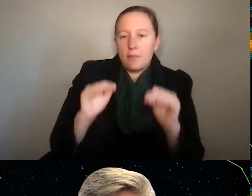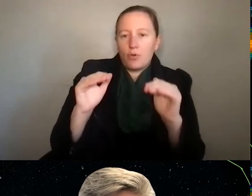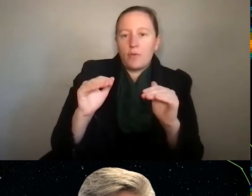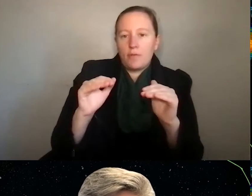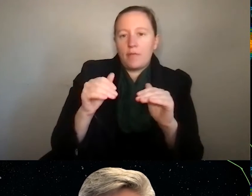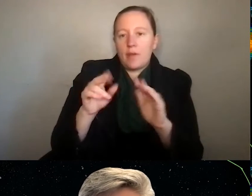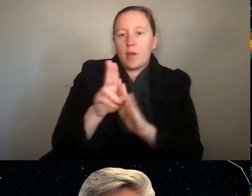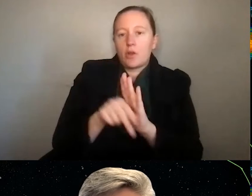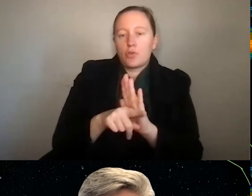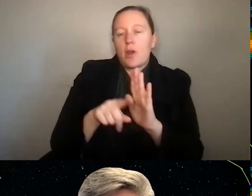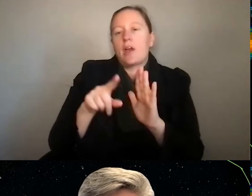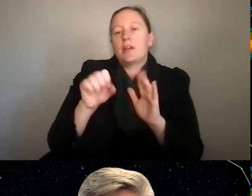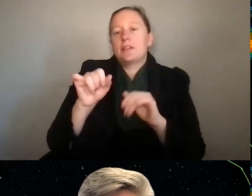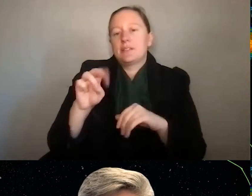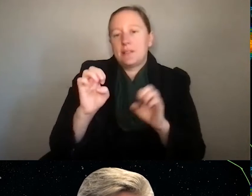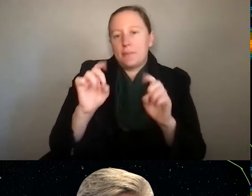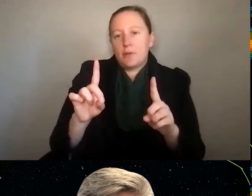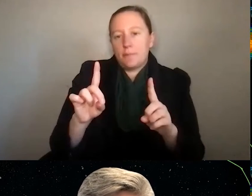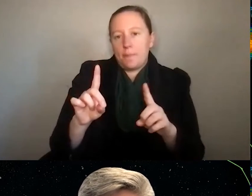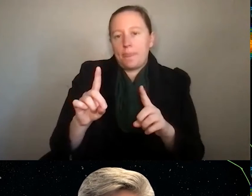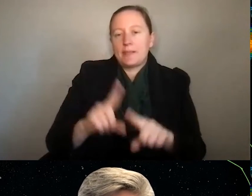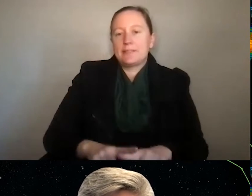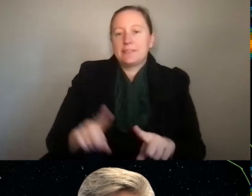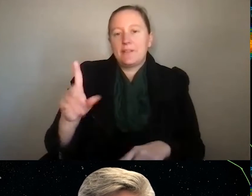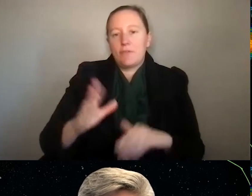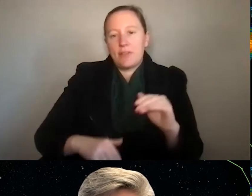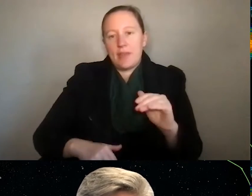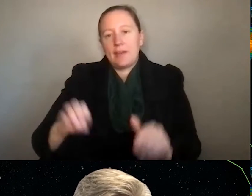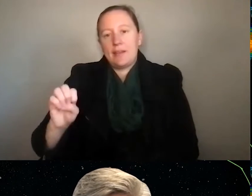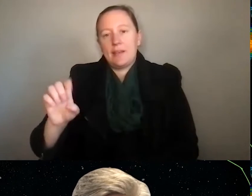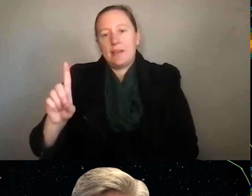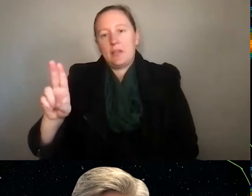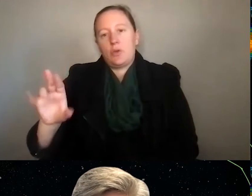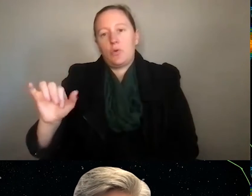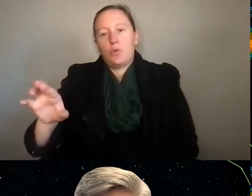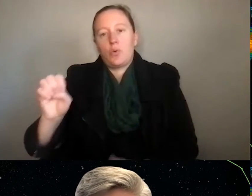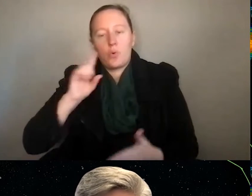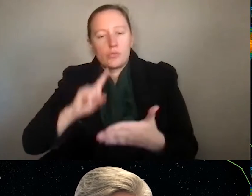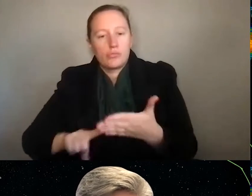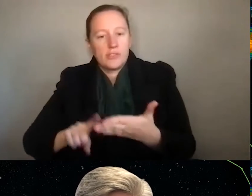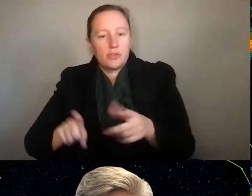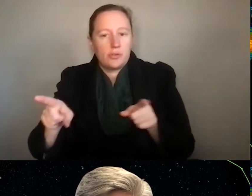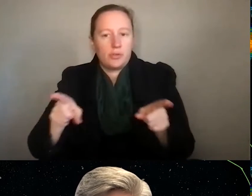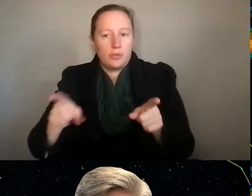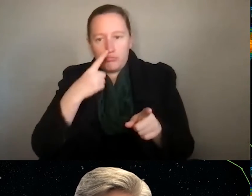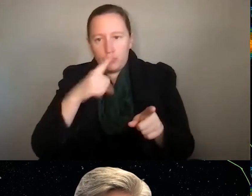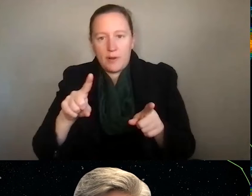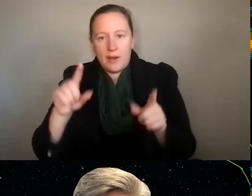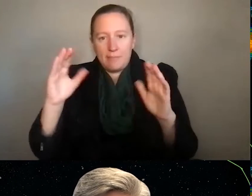Education funding mechanism, differs from the EDU Core Research Funding Mechanism?